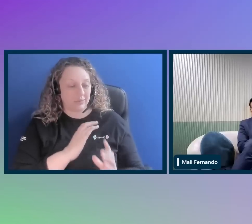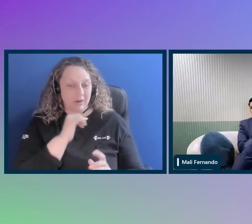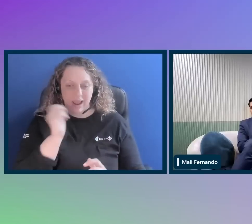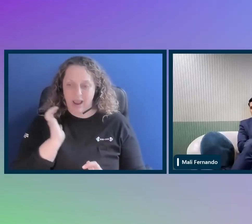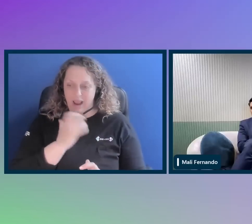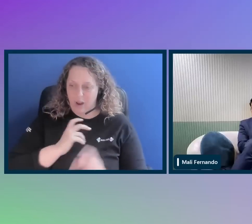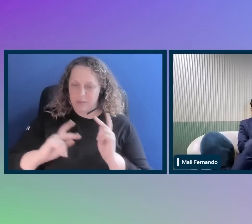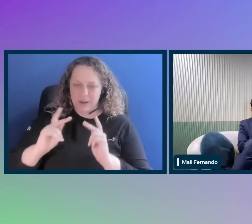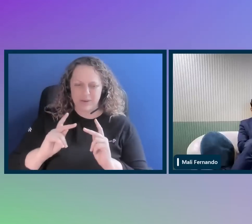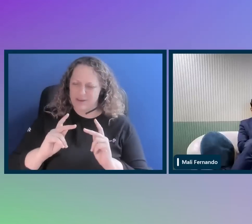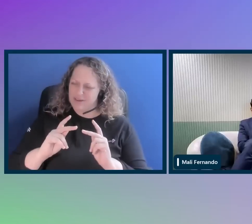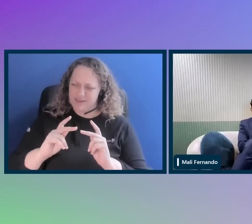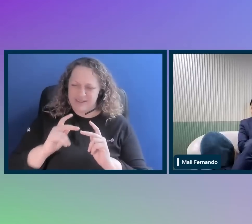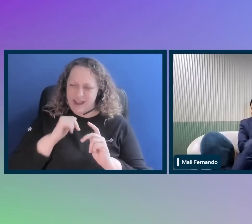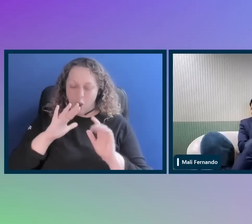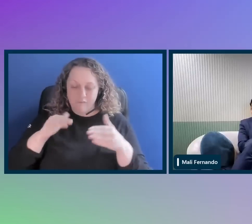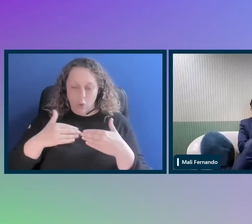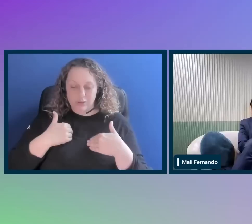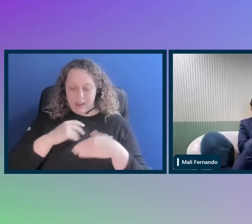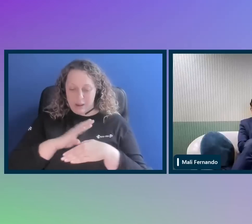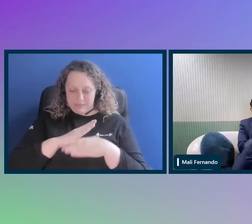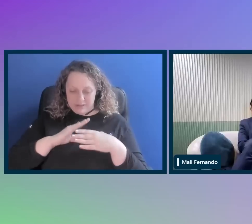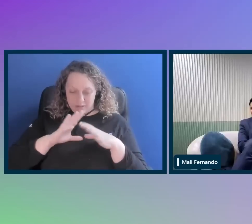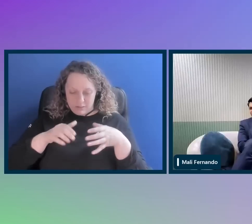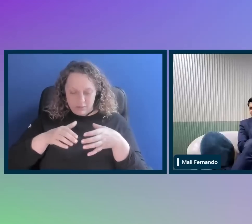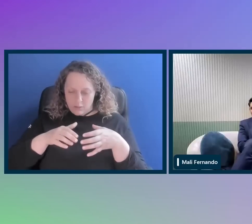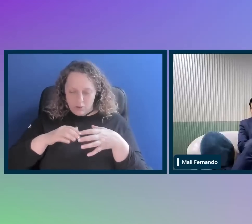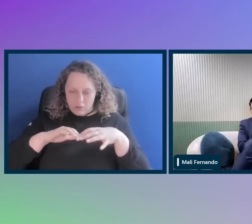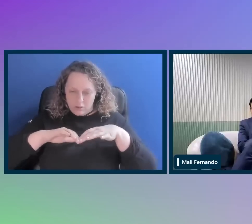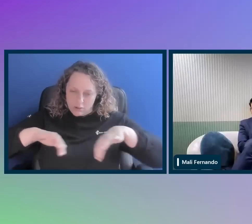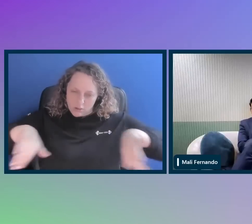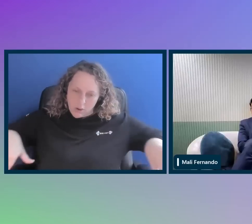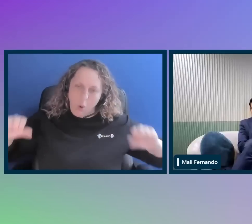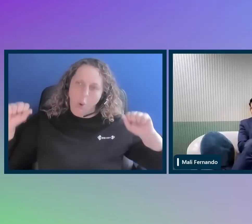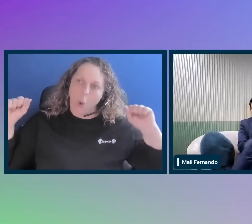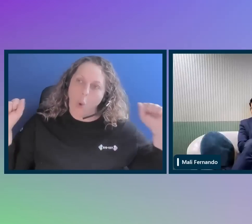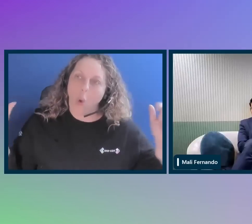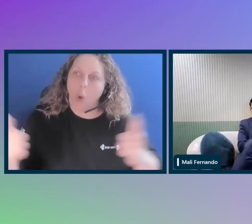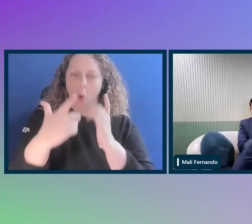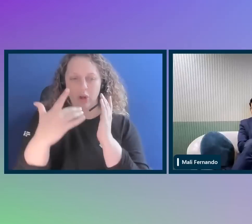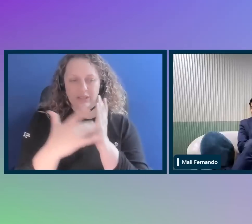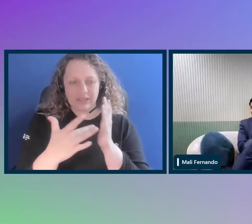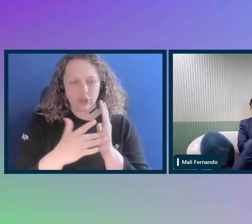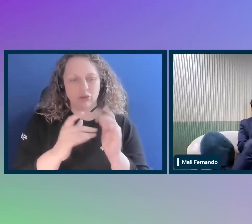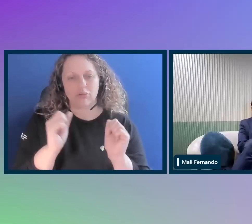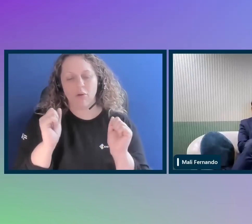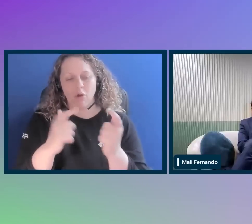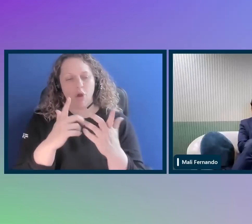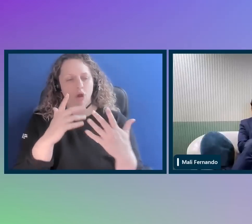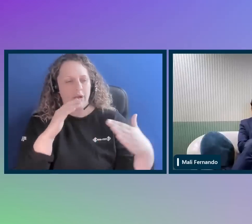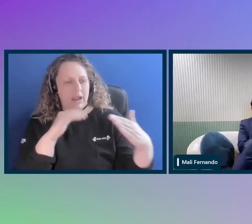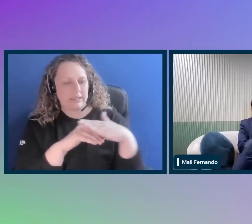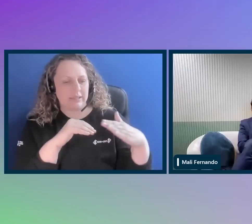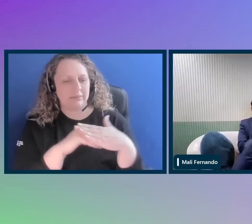in parts of the world where the concept of disability inclusion, much less digital accessibility